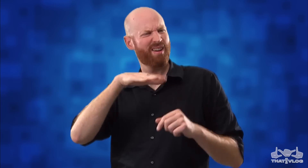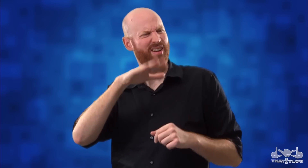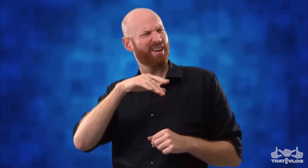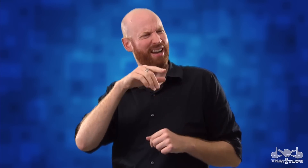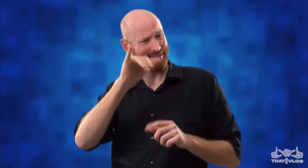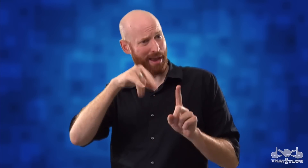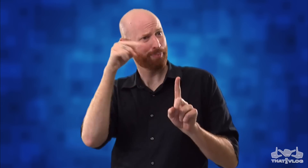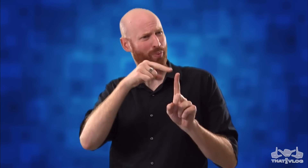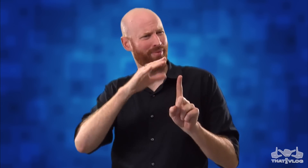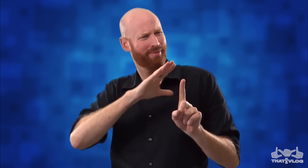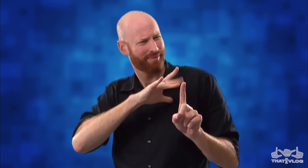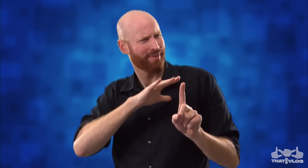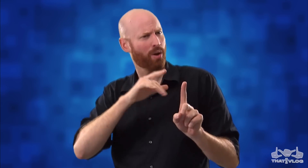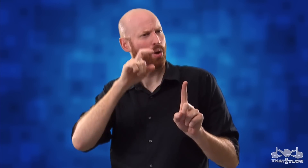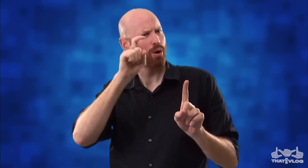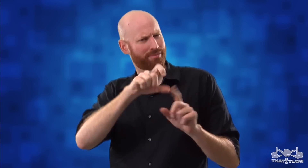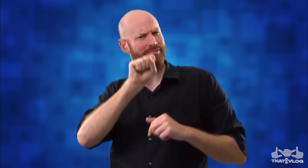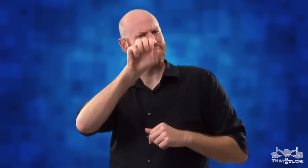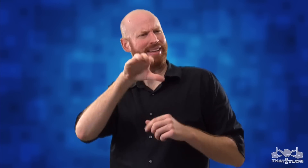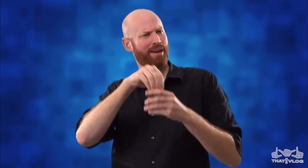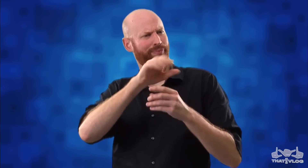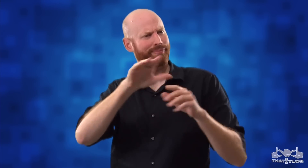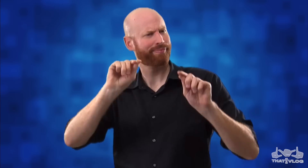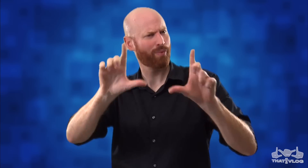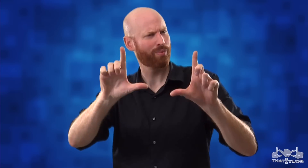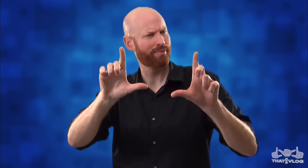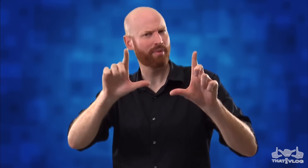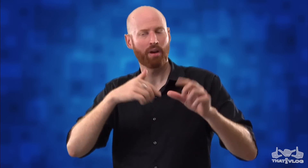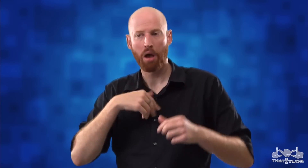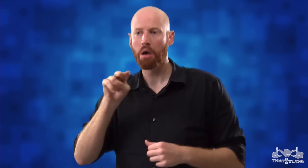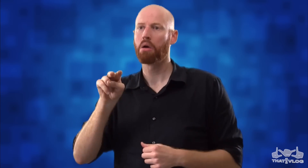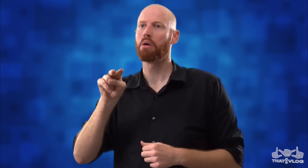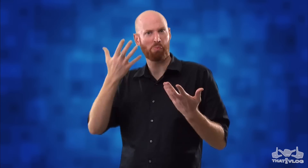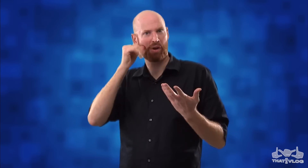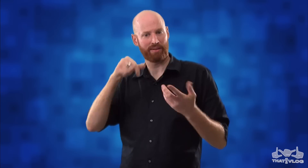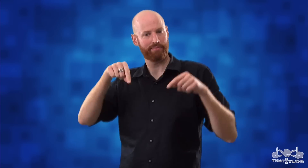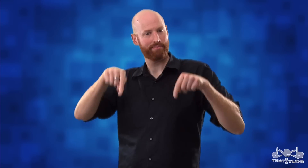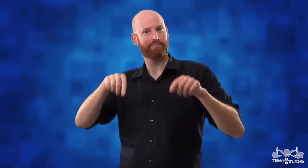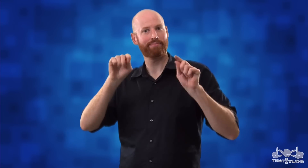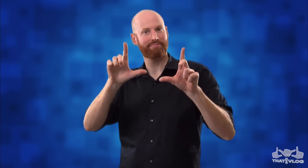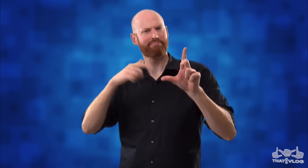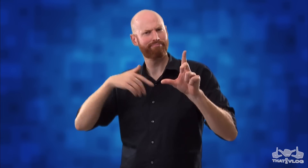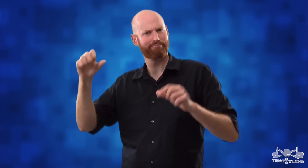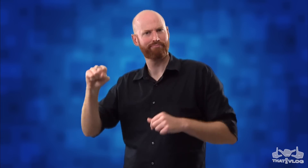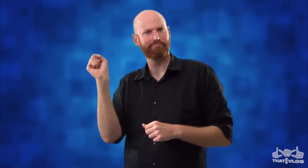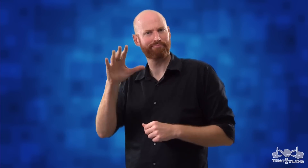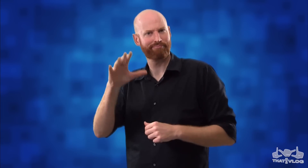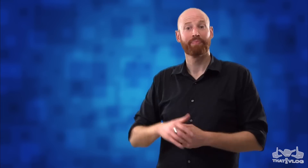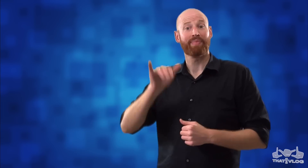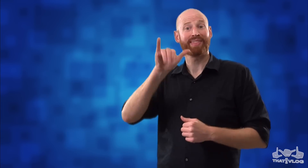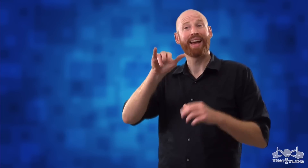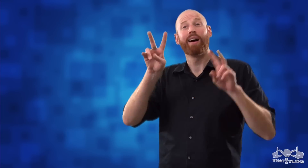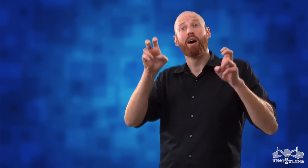Joe said, "You know, that point that you tend to mention is really great; you should talk about it in your vlog." I thought, This is a perfect discourse for that.